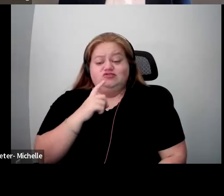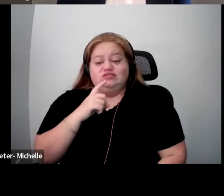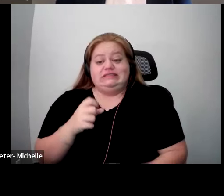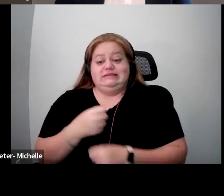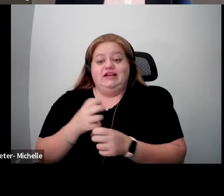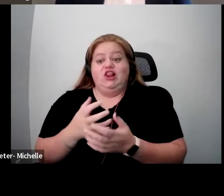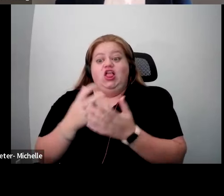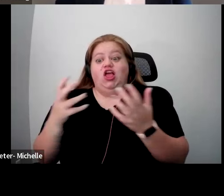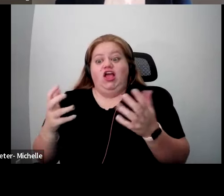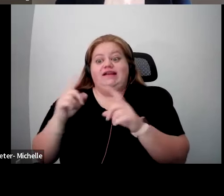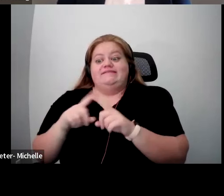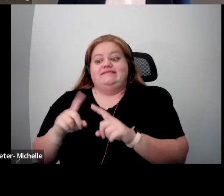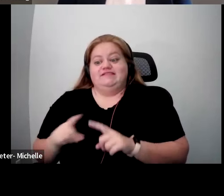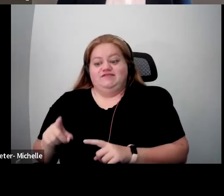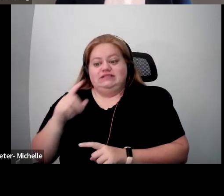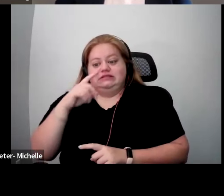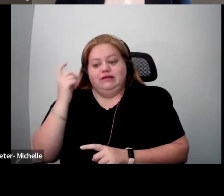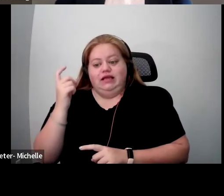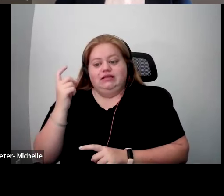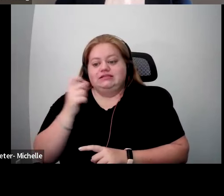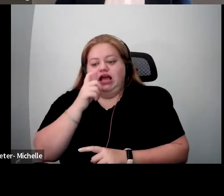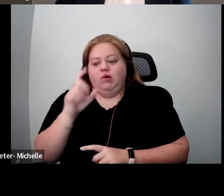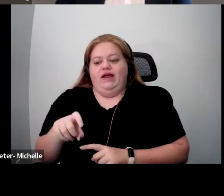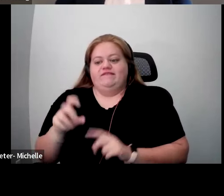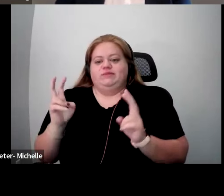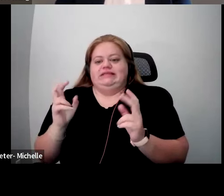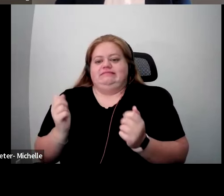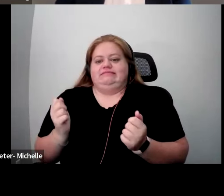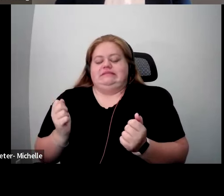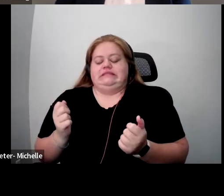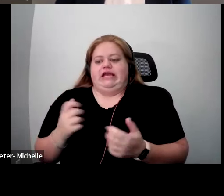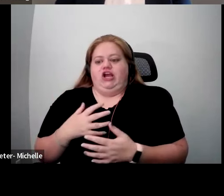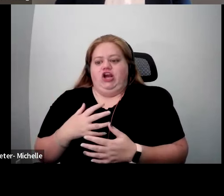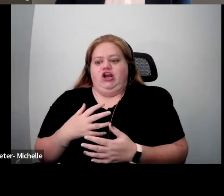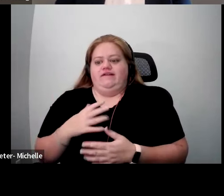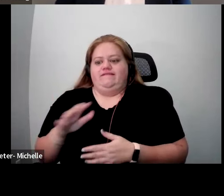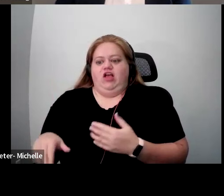Because now I don't have to be scared of [CHUCKLES] PDFs